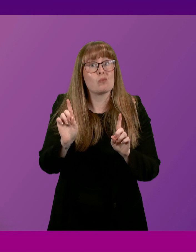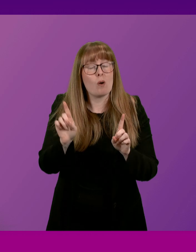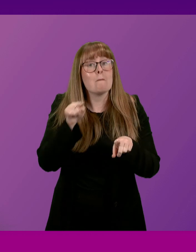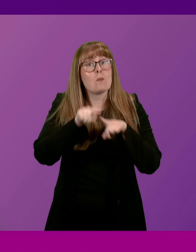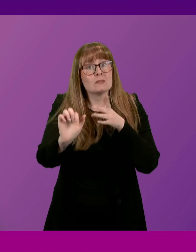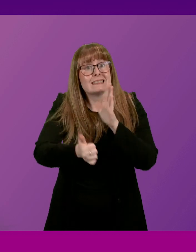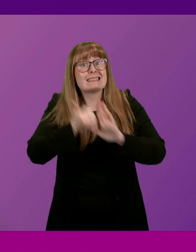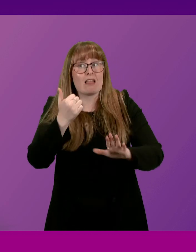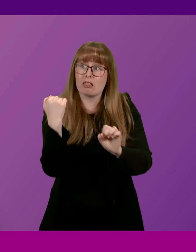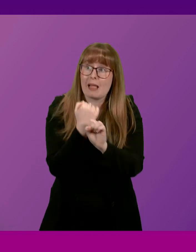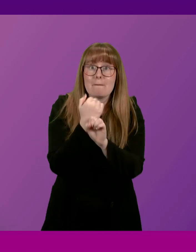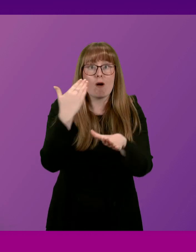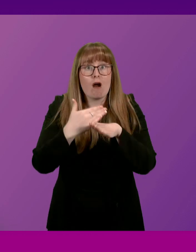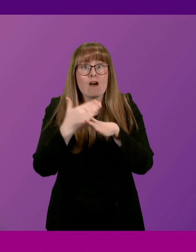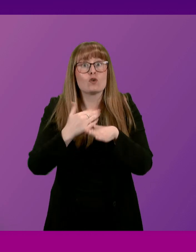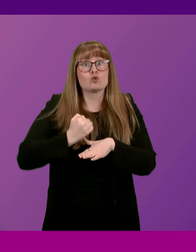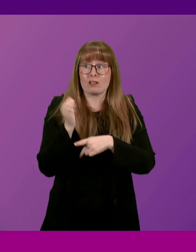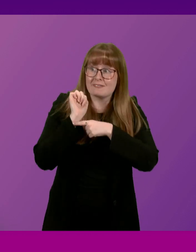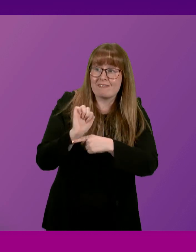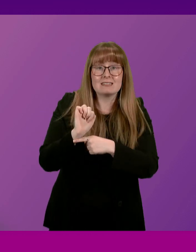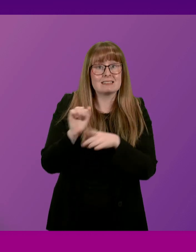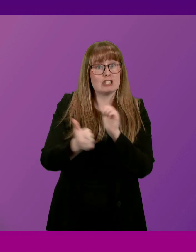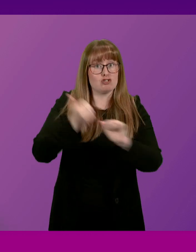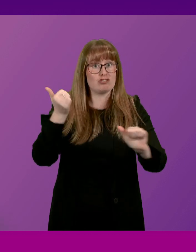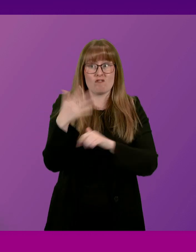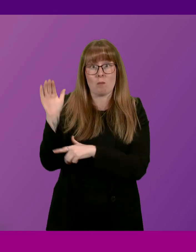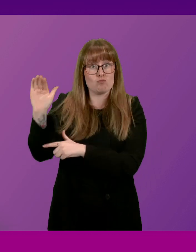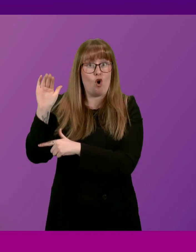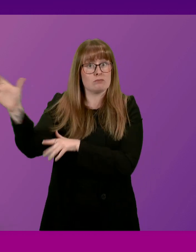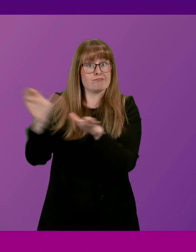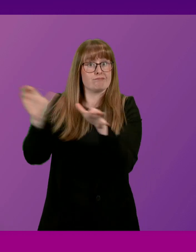labour in Scotland’s defence industry is coming from abroad on temporary contracts